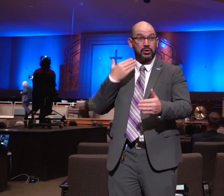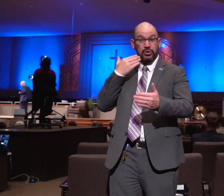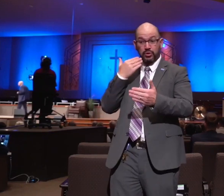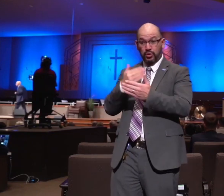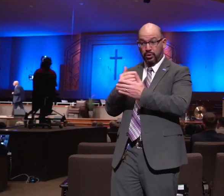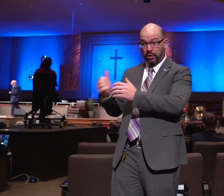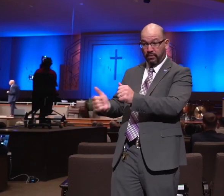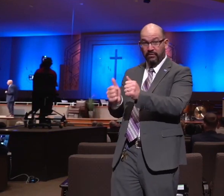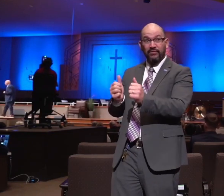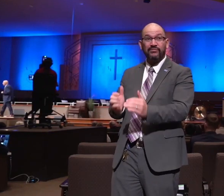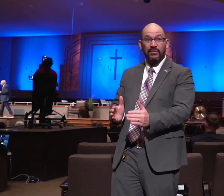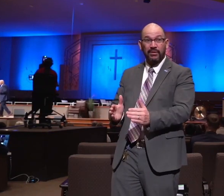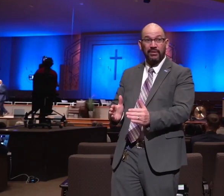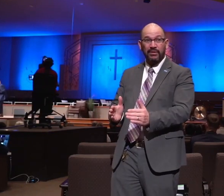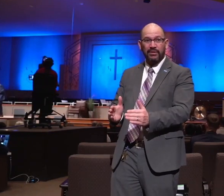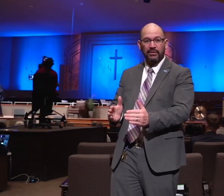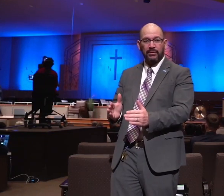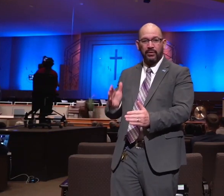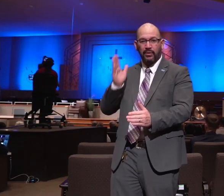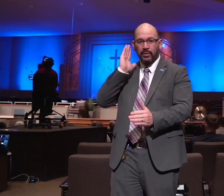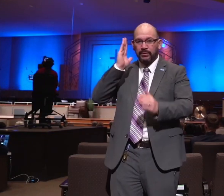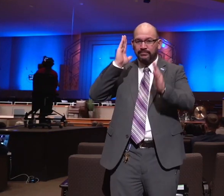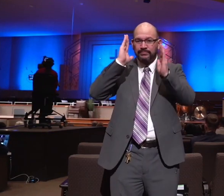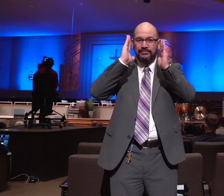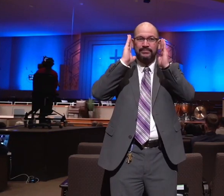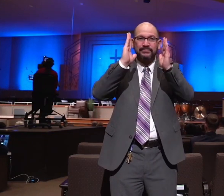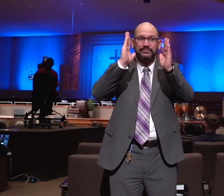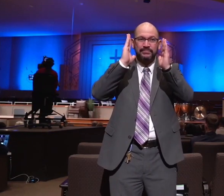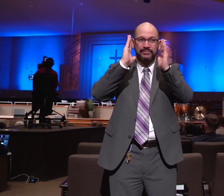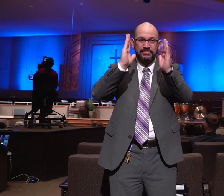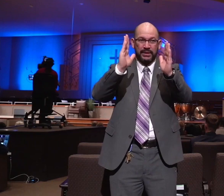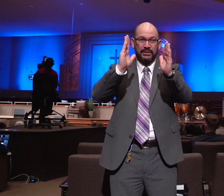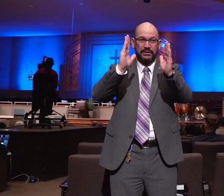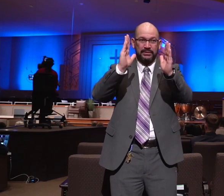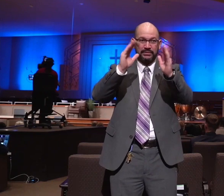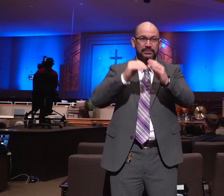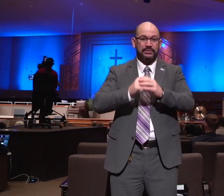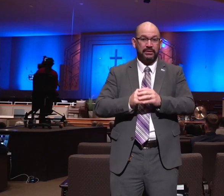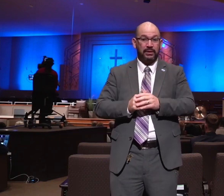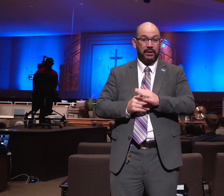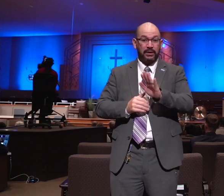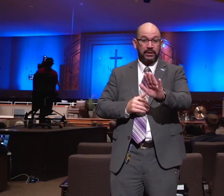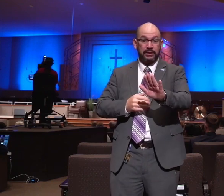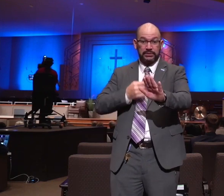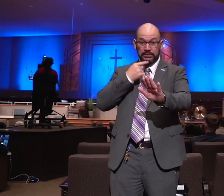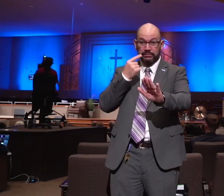does more